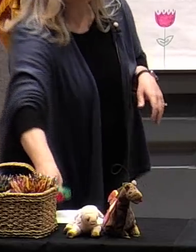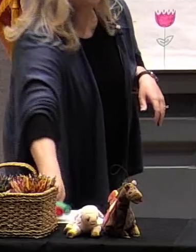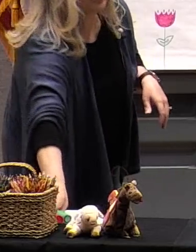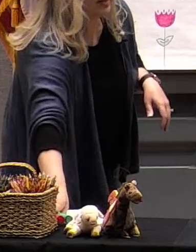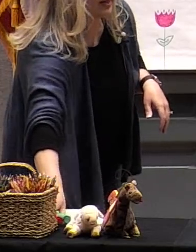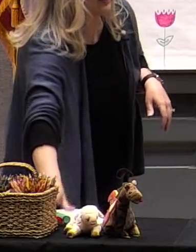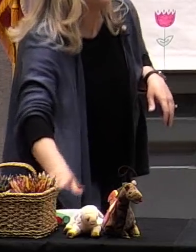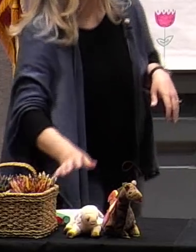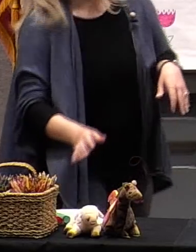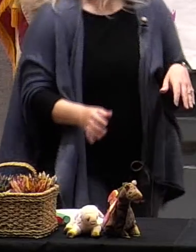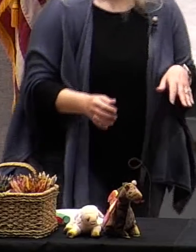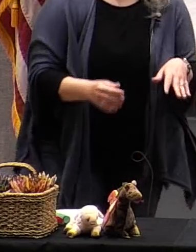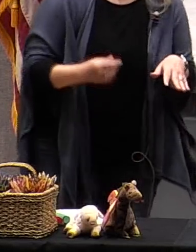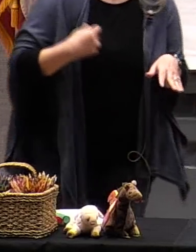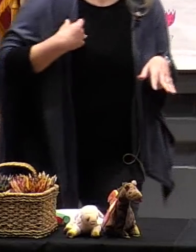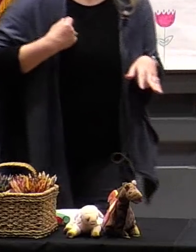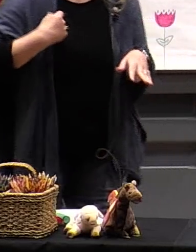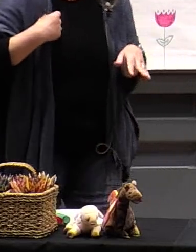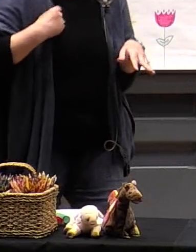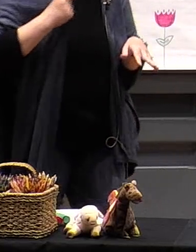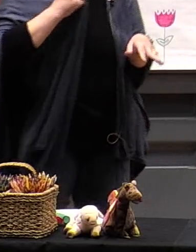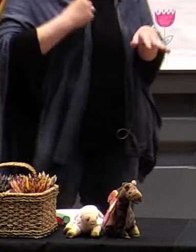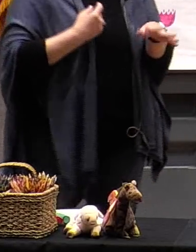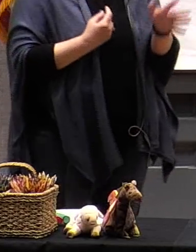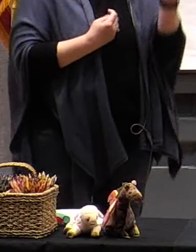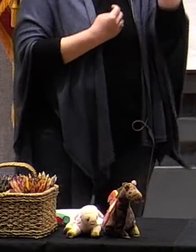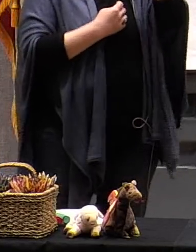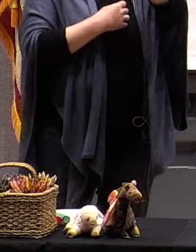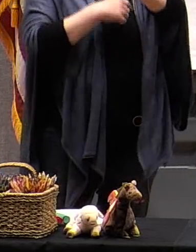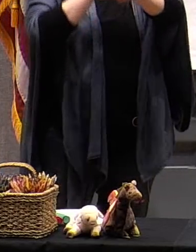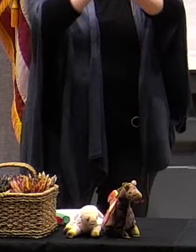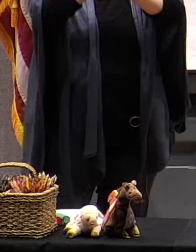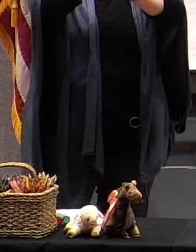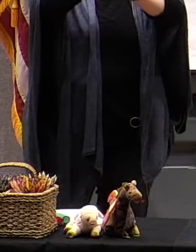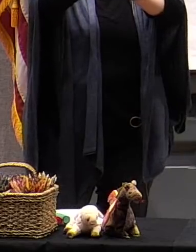This time we are gonna think about kind thoughts. So let's take a deep breath in,